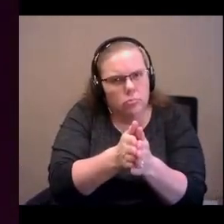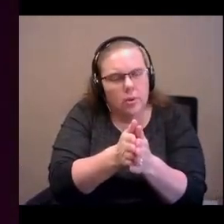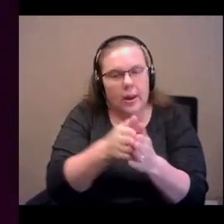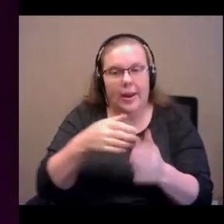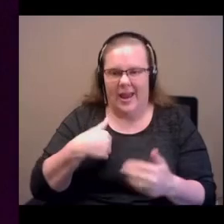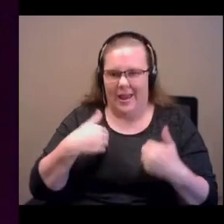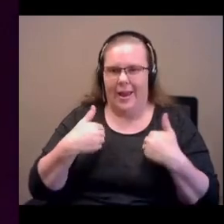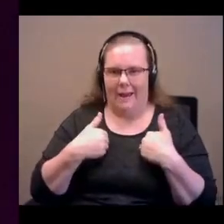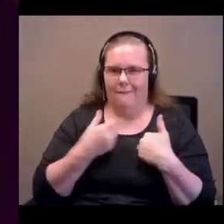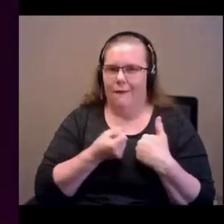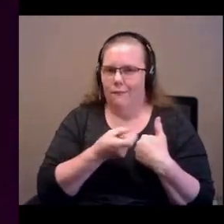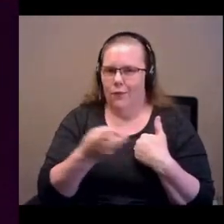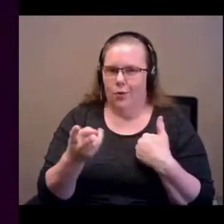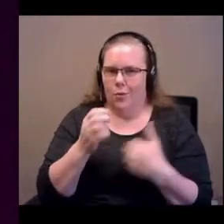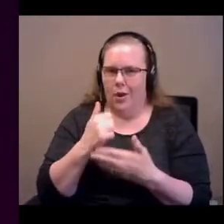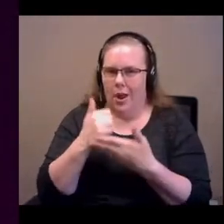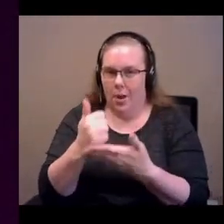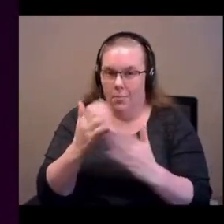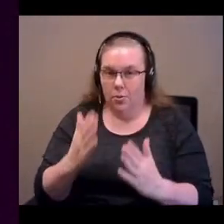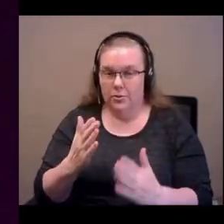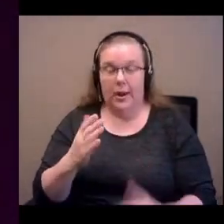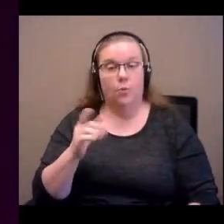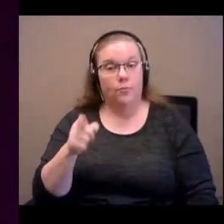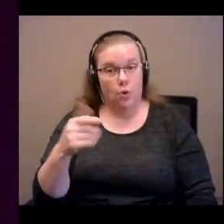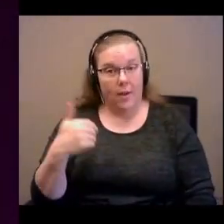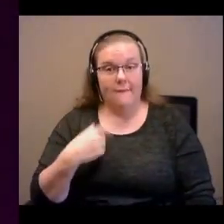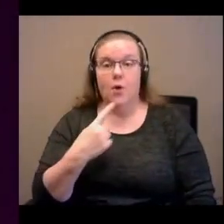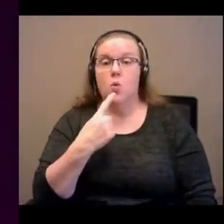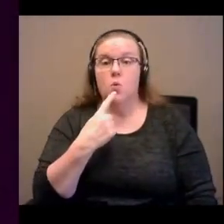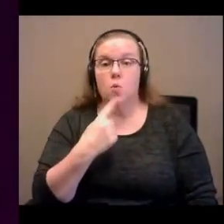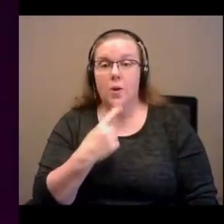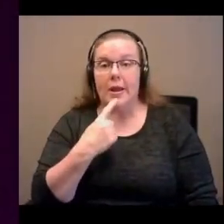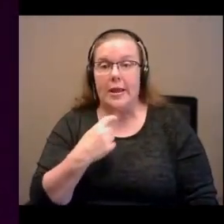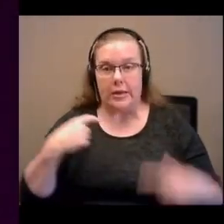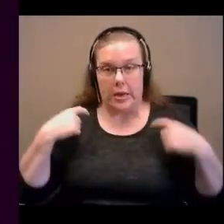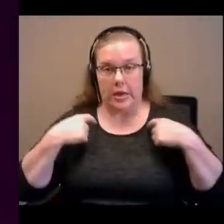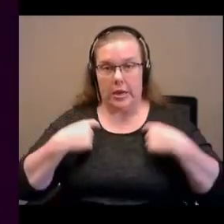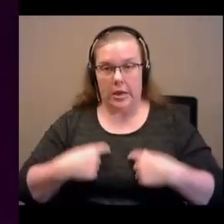Now, for those of you wearing a red lanyard, you’re a Com vet. Eric Brown,